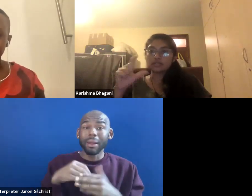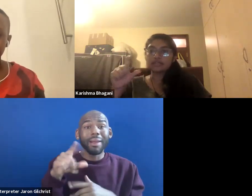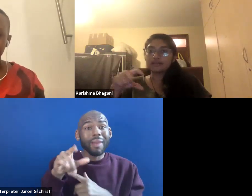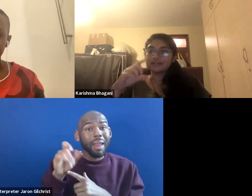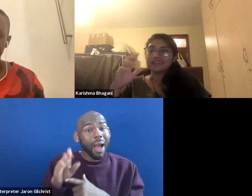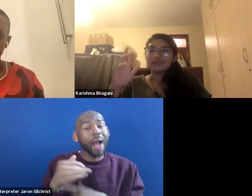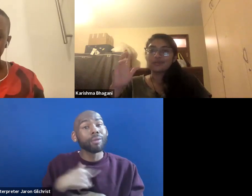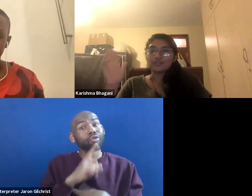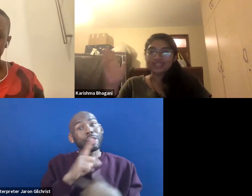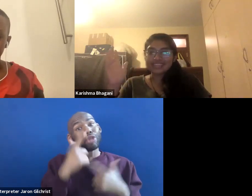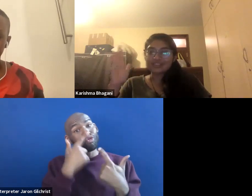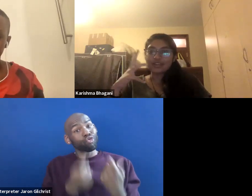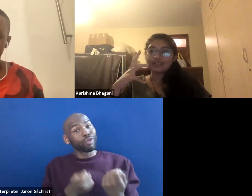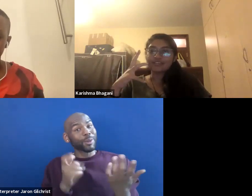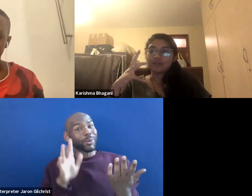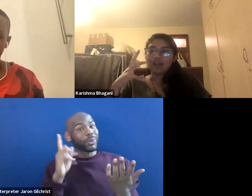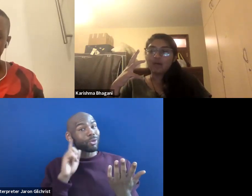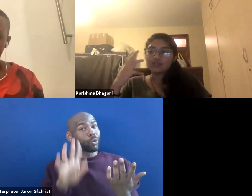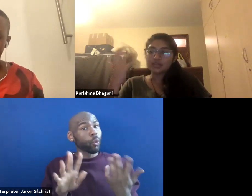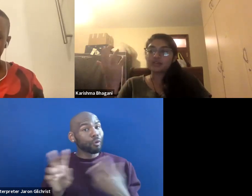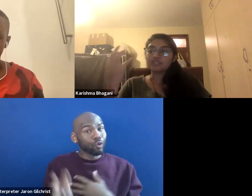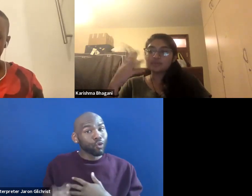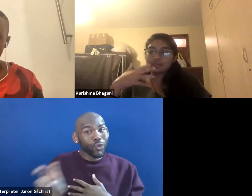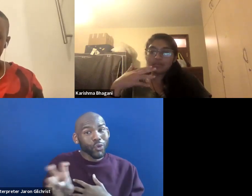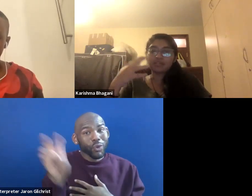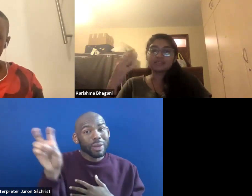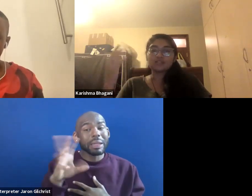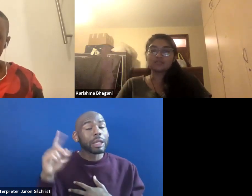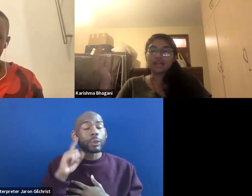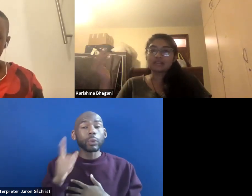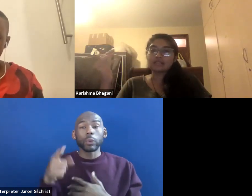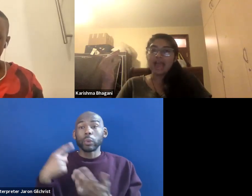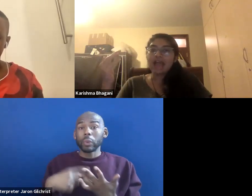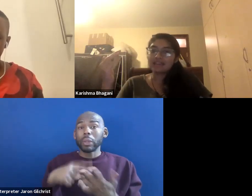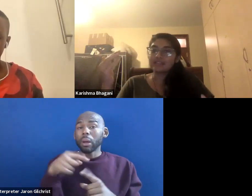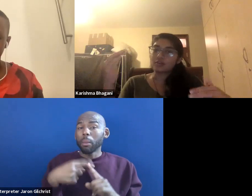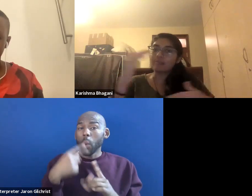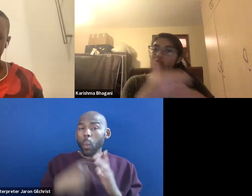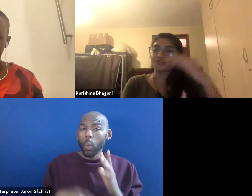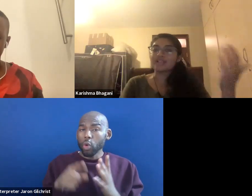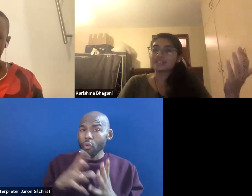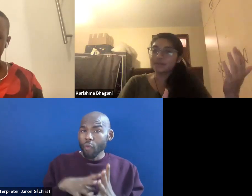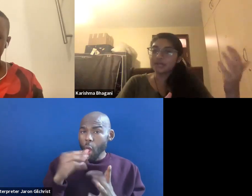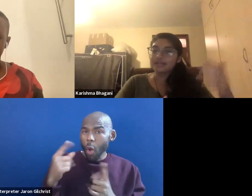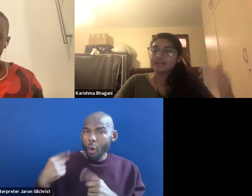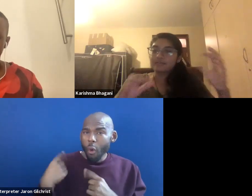to hear your journey and also hear you speak about things that you've learned and that you're able to transfer